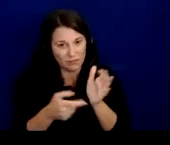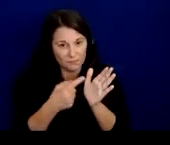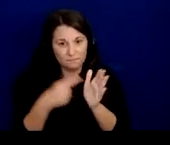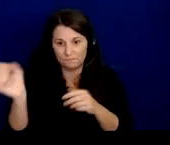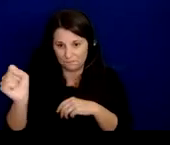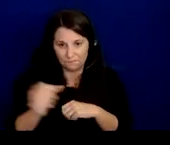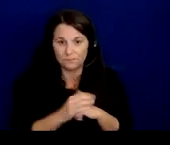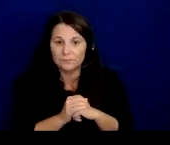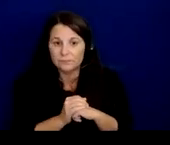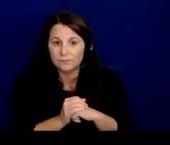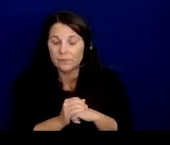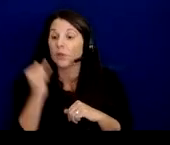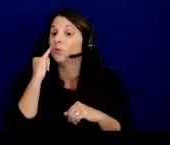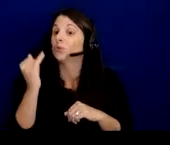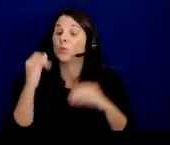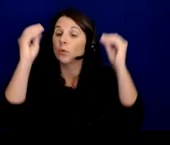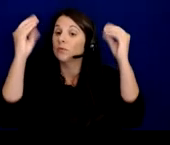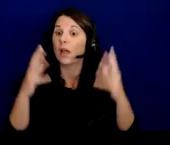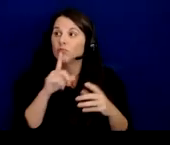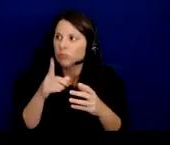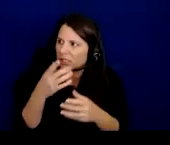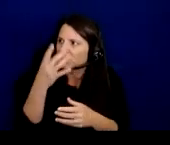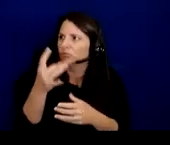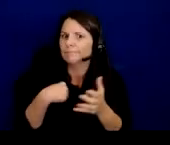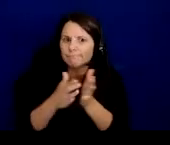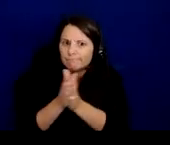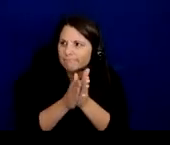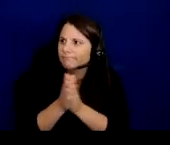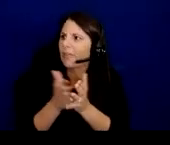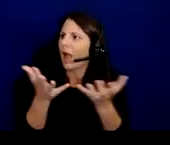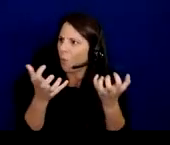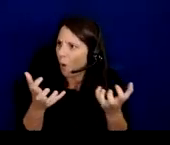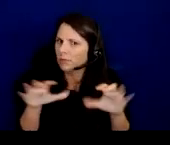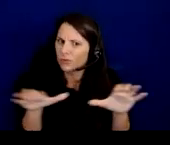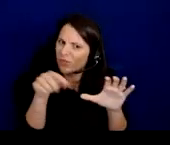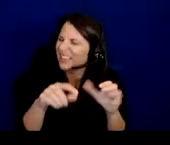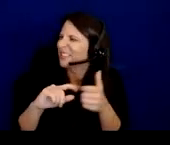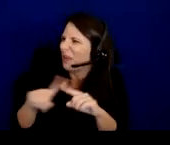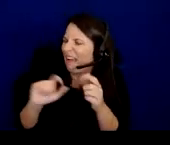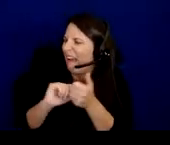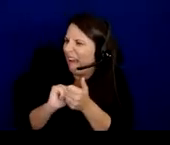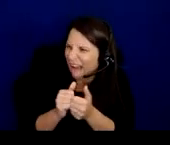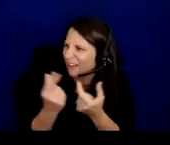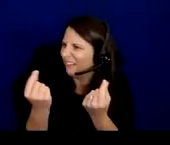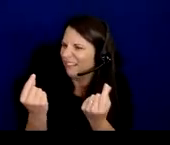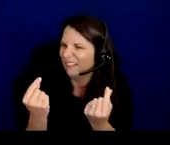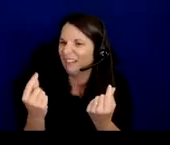I'm really interested in doing this, how do I go about doing it? Because the more and the more people I talk to, the more faculty members I talked to,